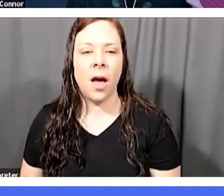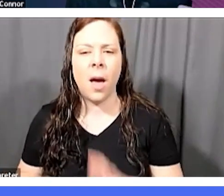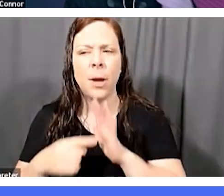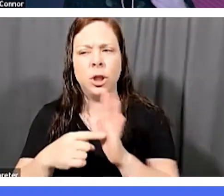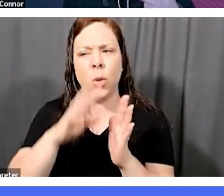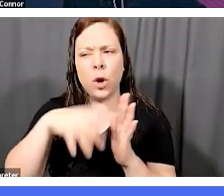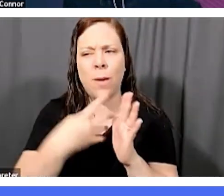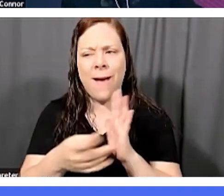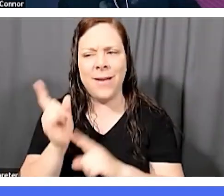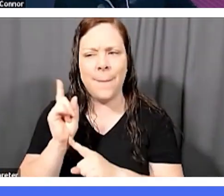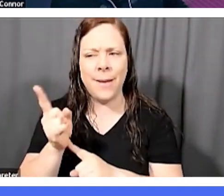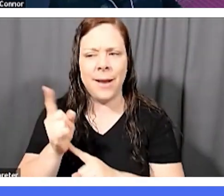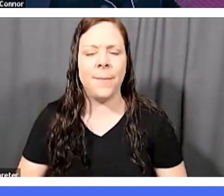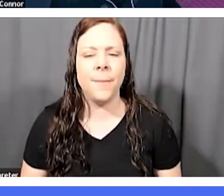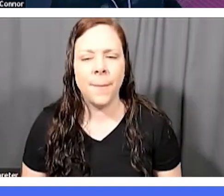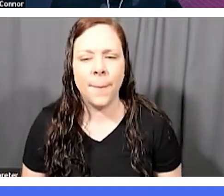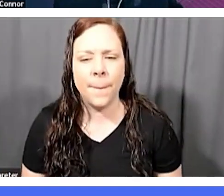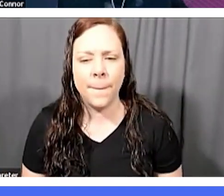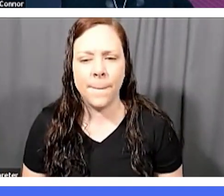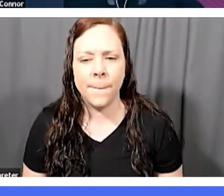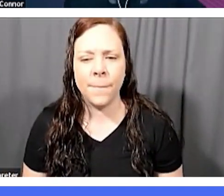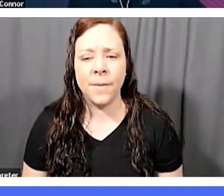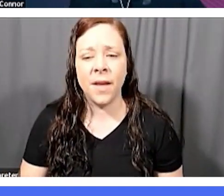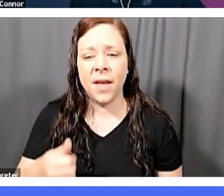but run back with me a couple hundred years